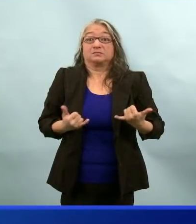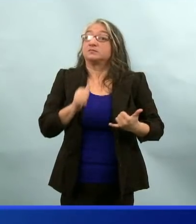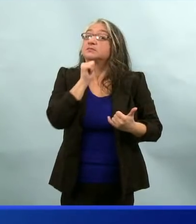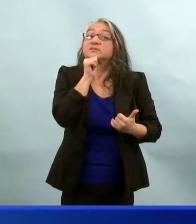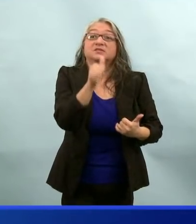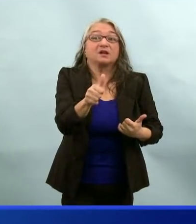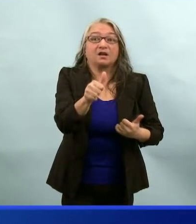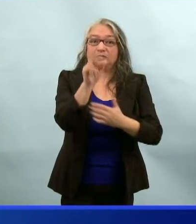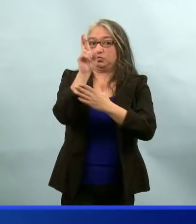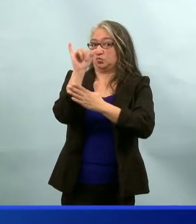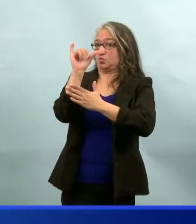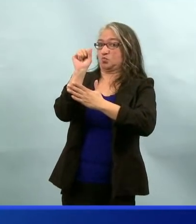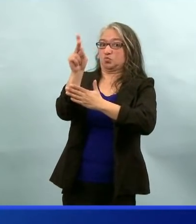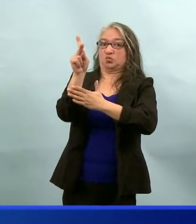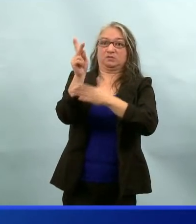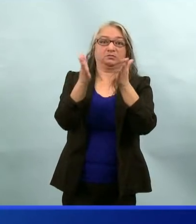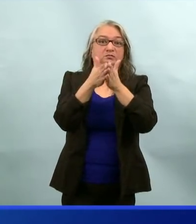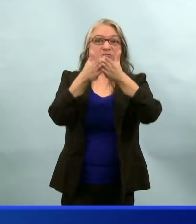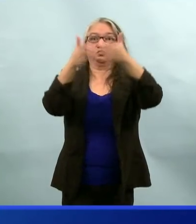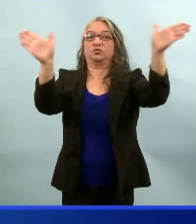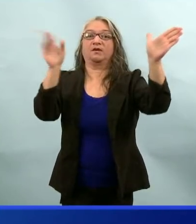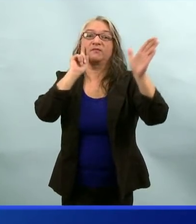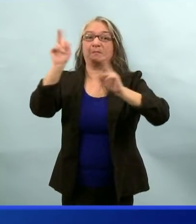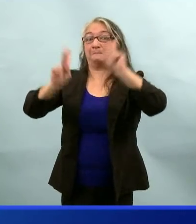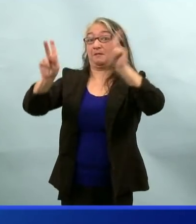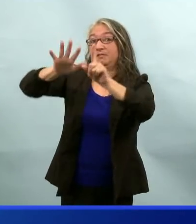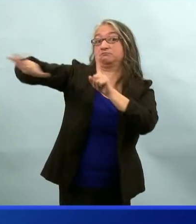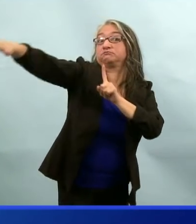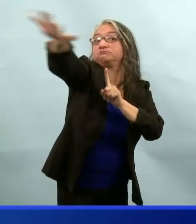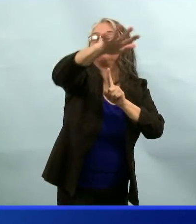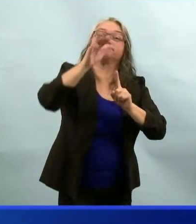therefore no information will be provided in greater detail at this point